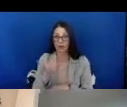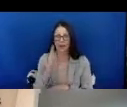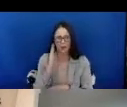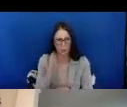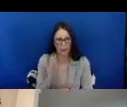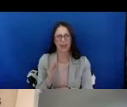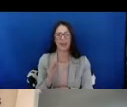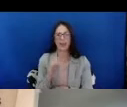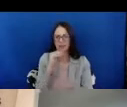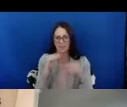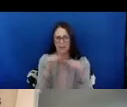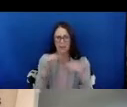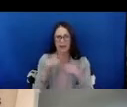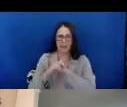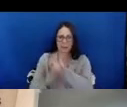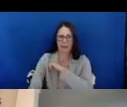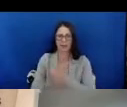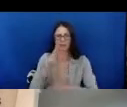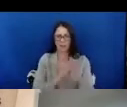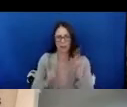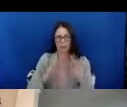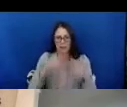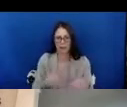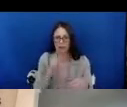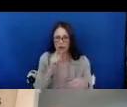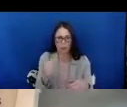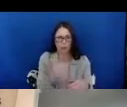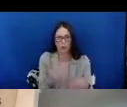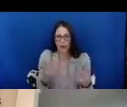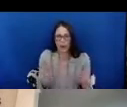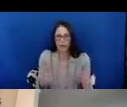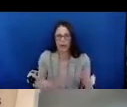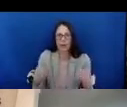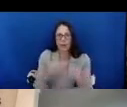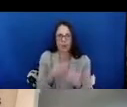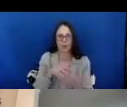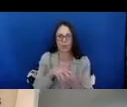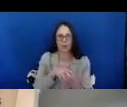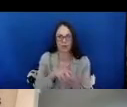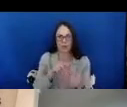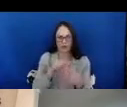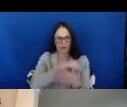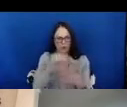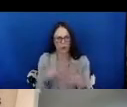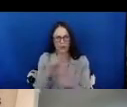punish the populations that are already more vulnerable to those conditions and already